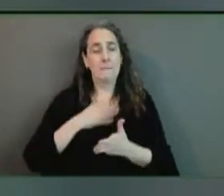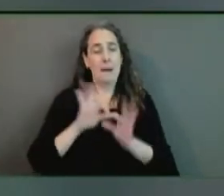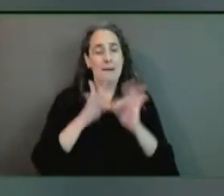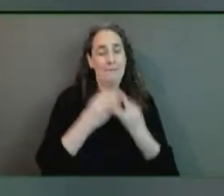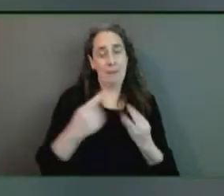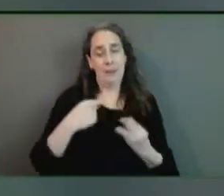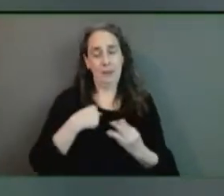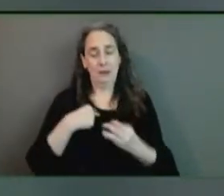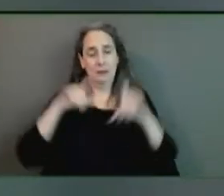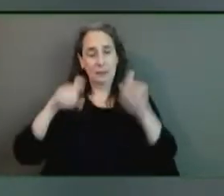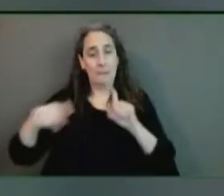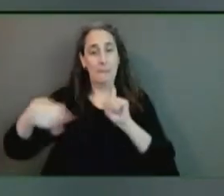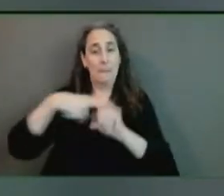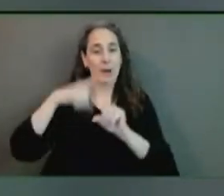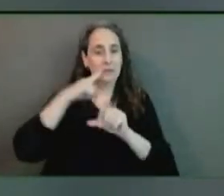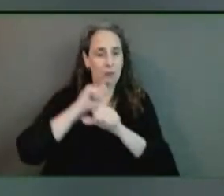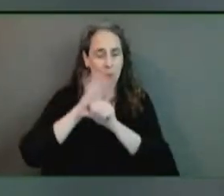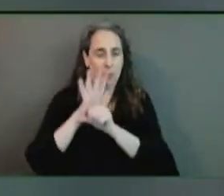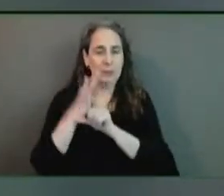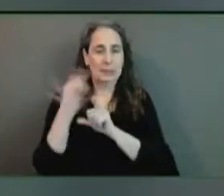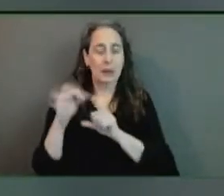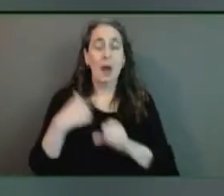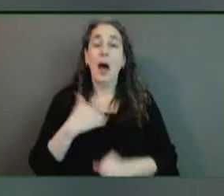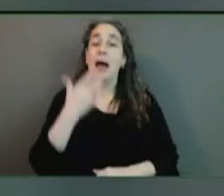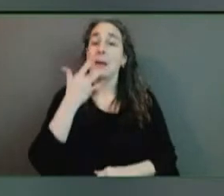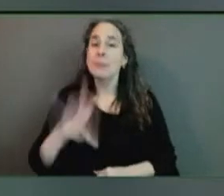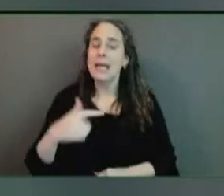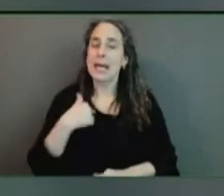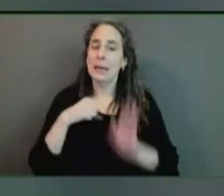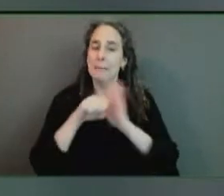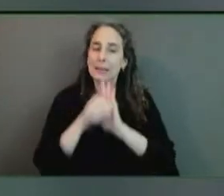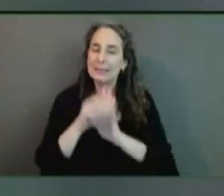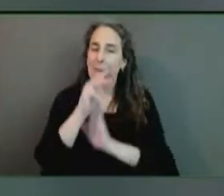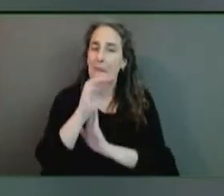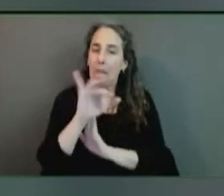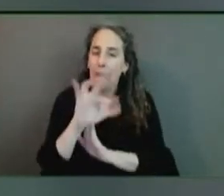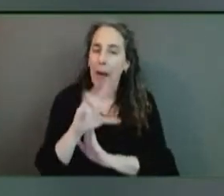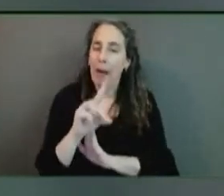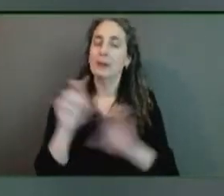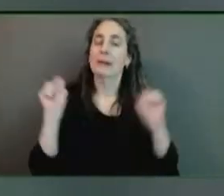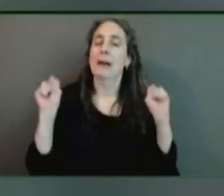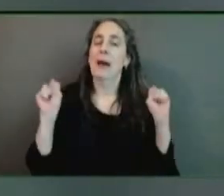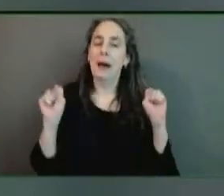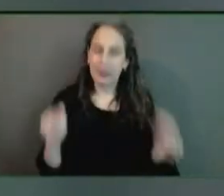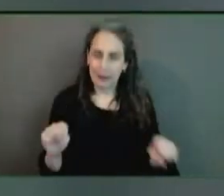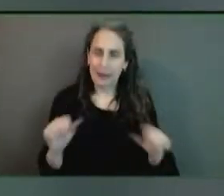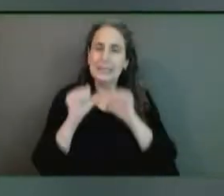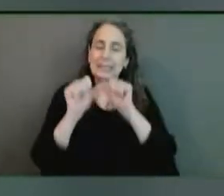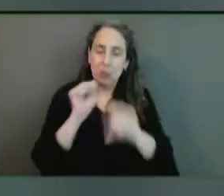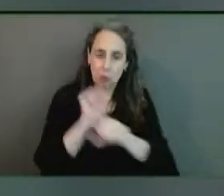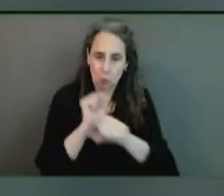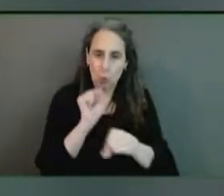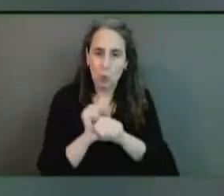personal last week, my family and I tested positive for approving 19. Yes I am fortunate